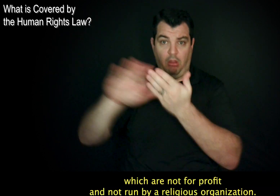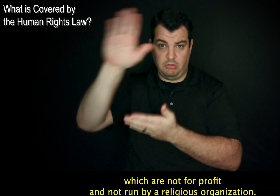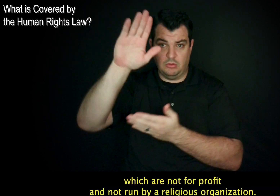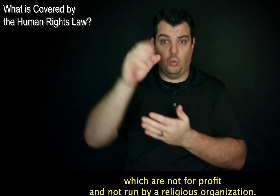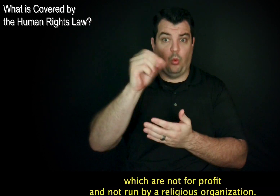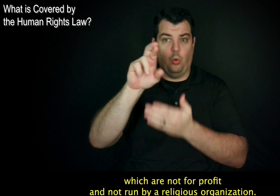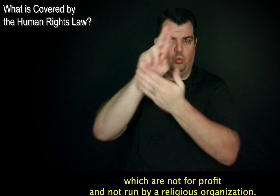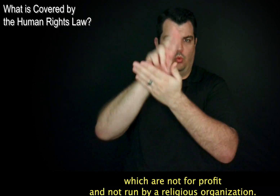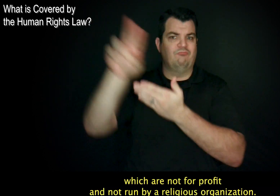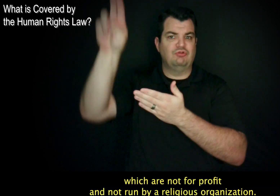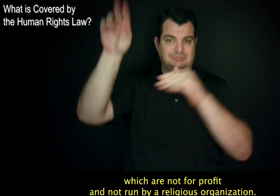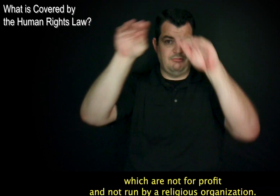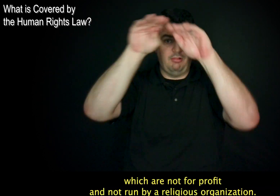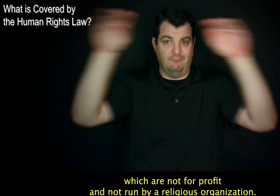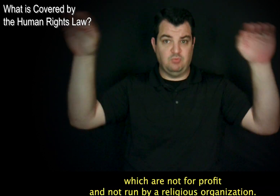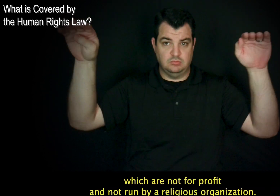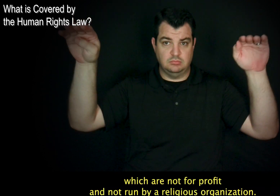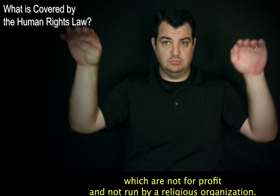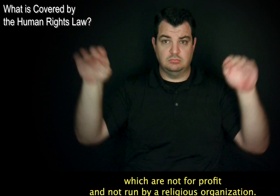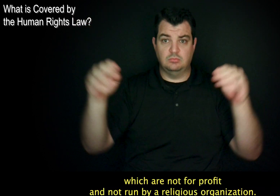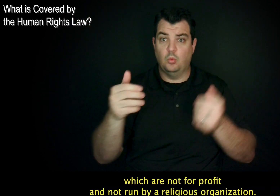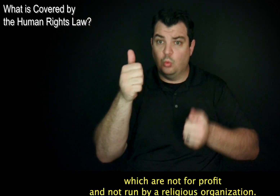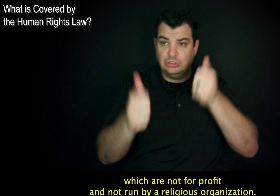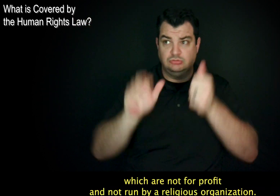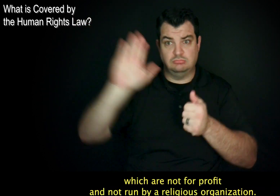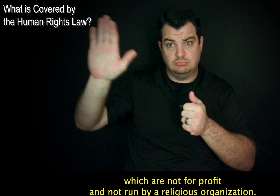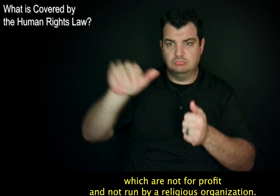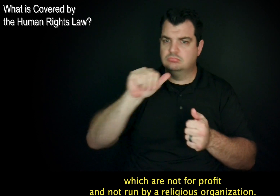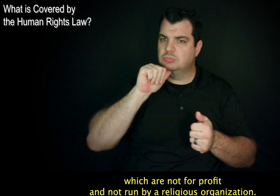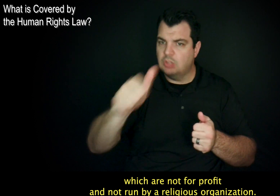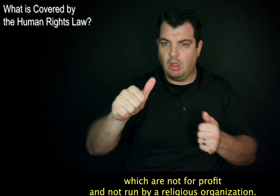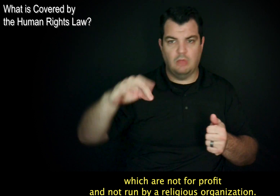which are not for profit and not run by a religious organization.